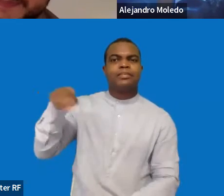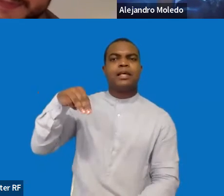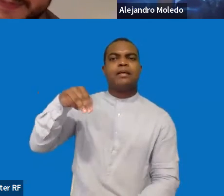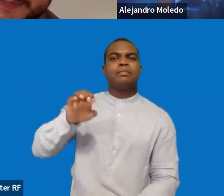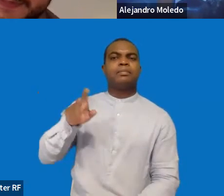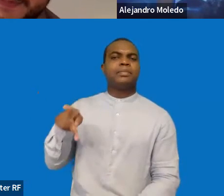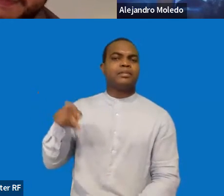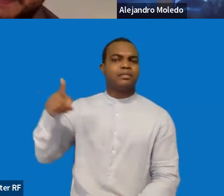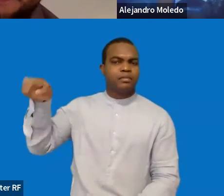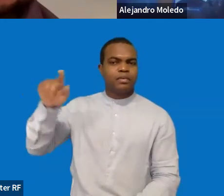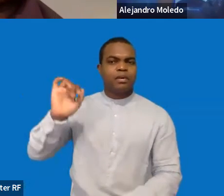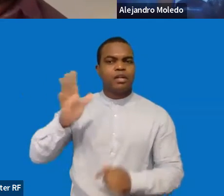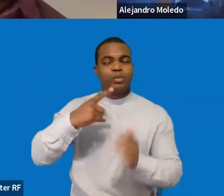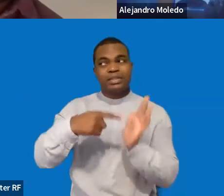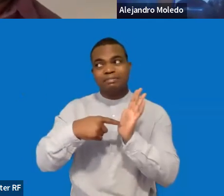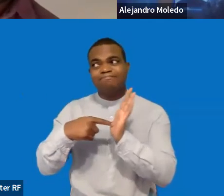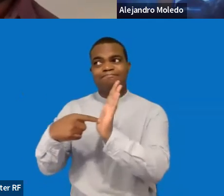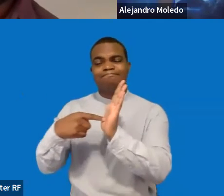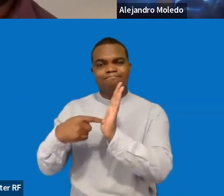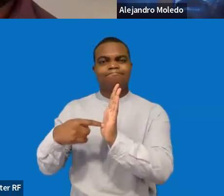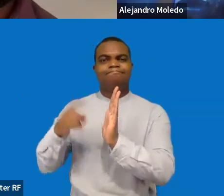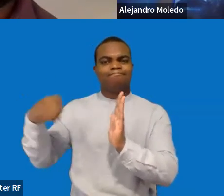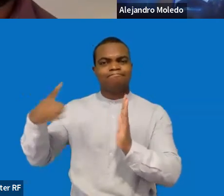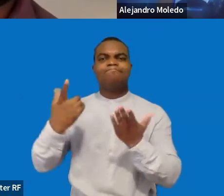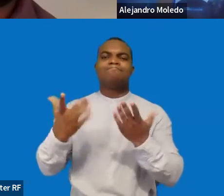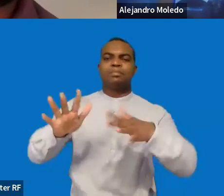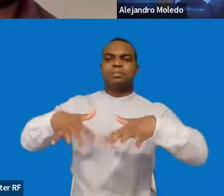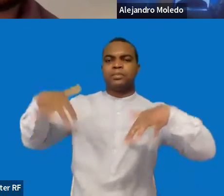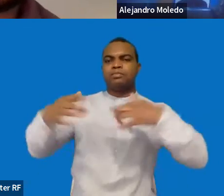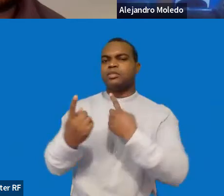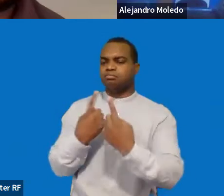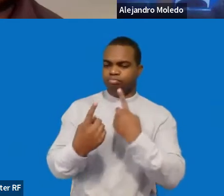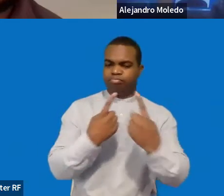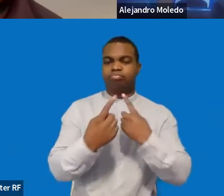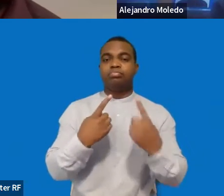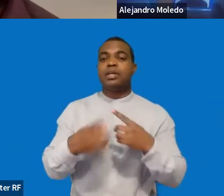and, as I mentioned before, that it is not required to access other rights